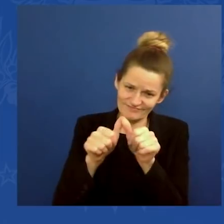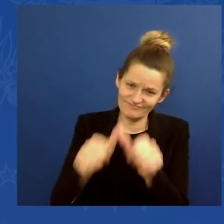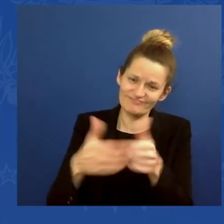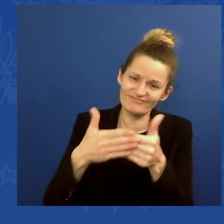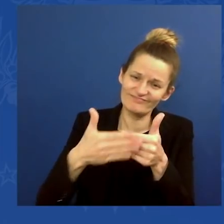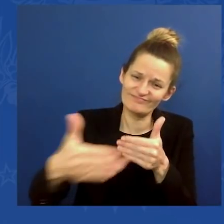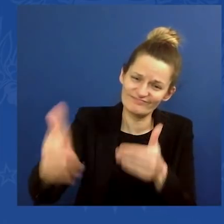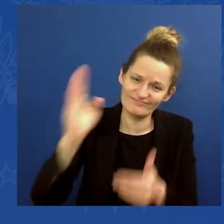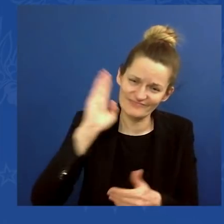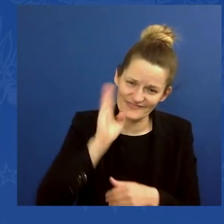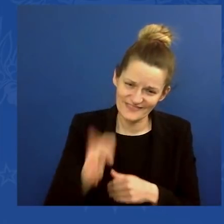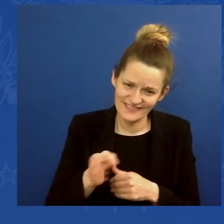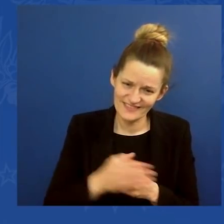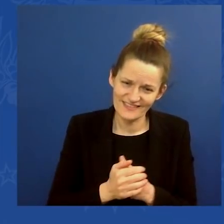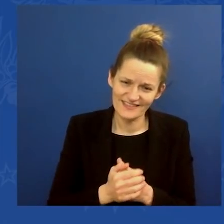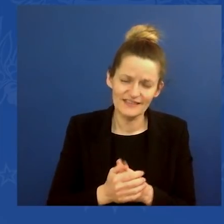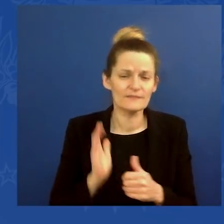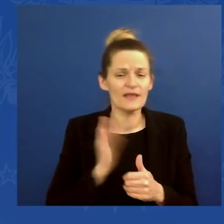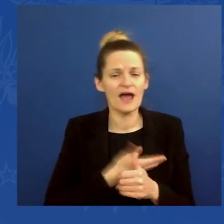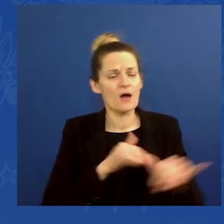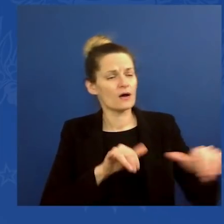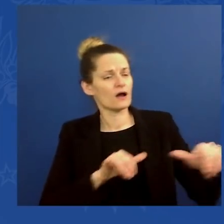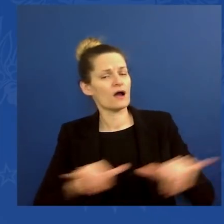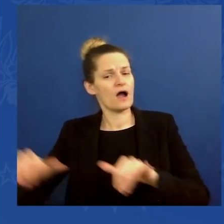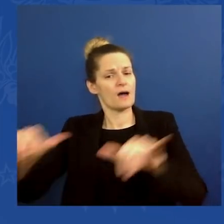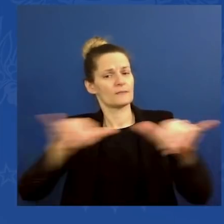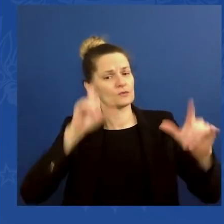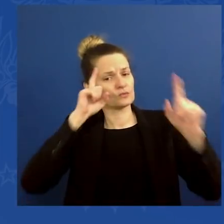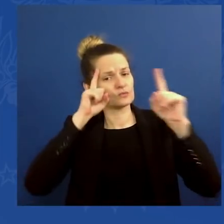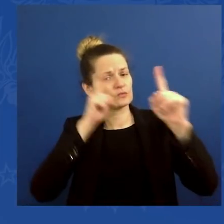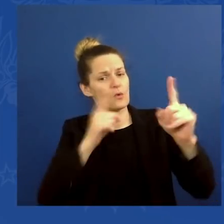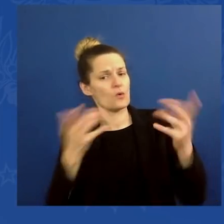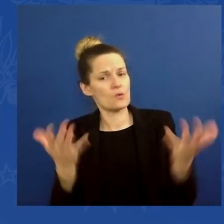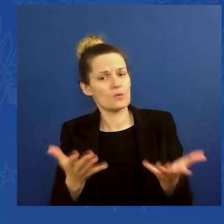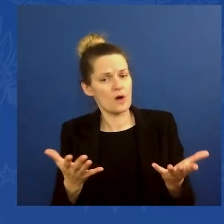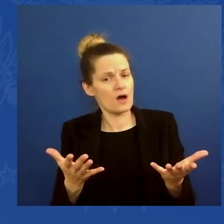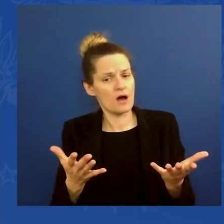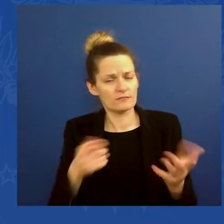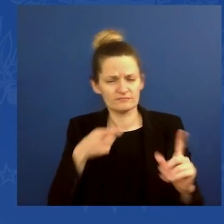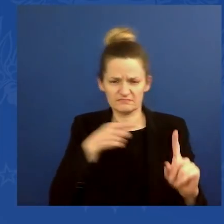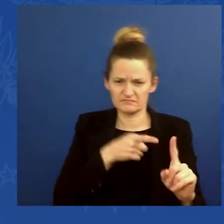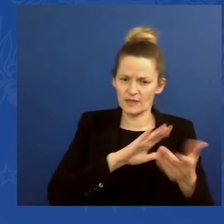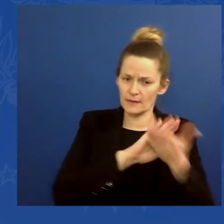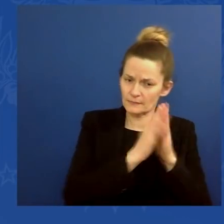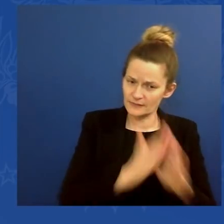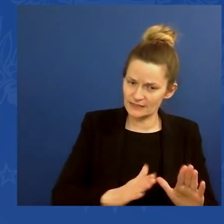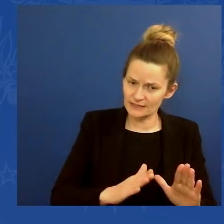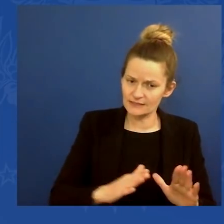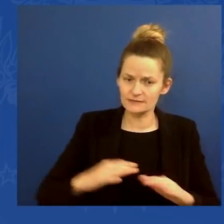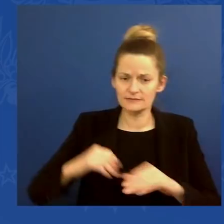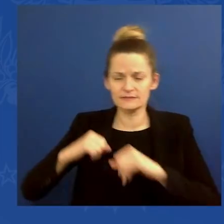You know, we -- we share a common goal: a future of a greater peace, greater hope, greater security,